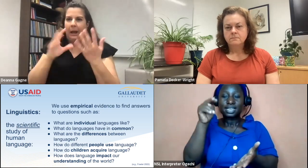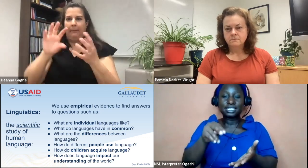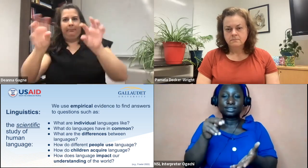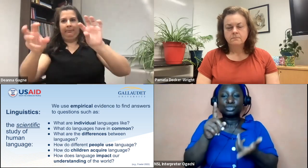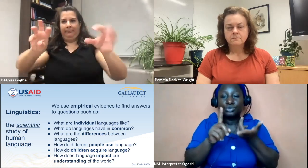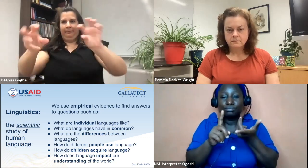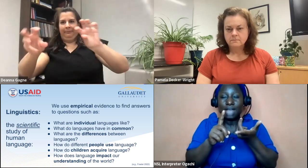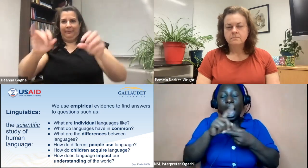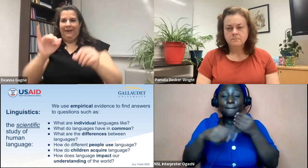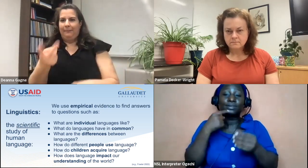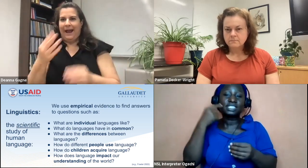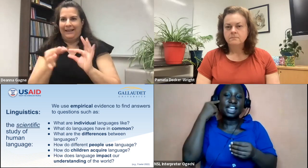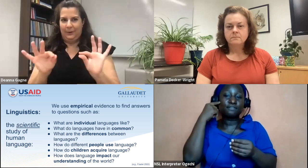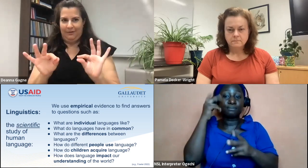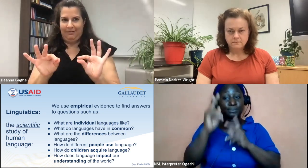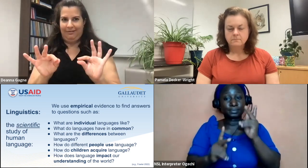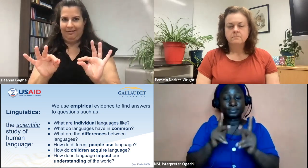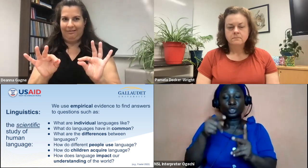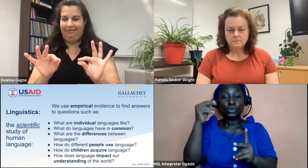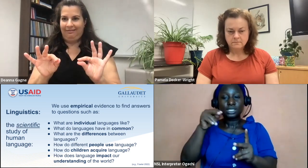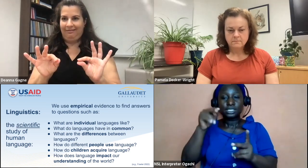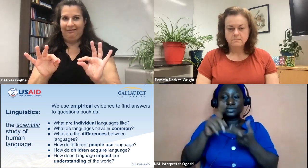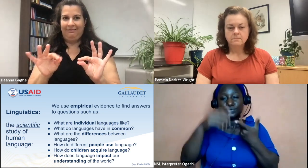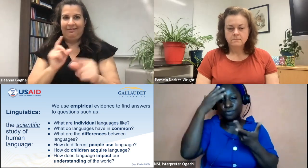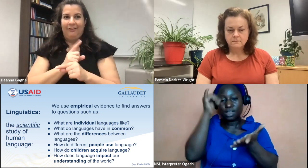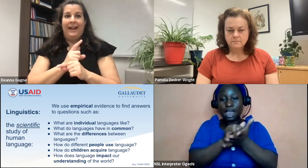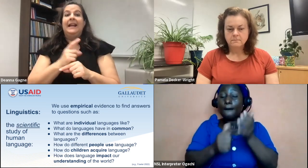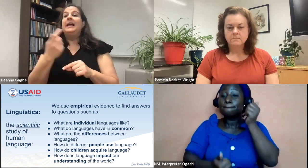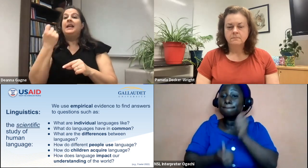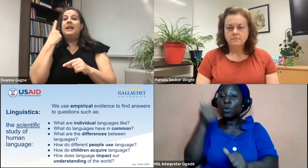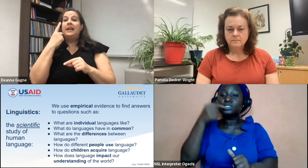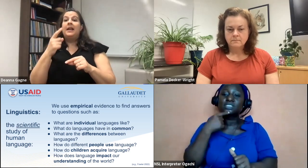They will always be in some way dialing in that bilingualism.